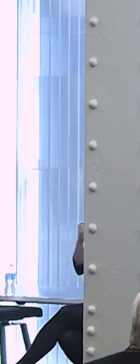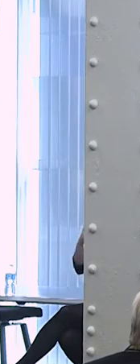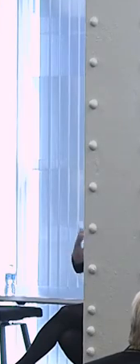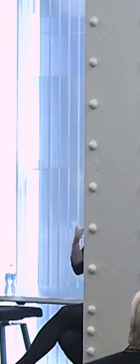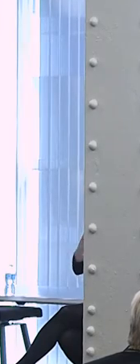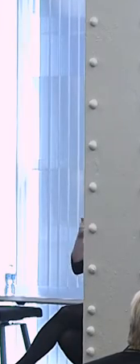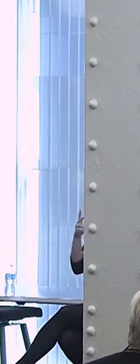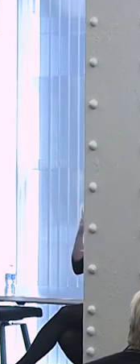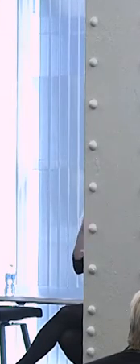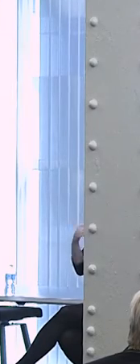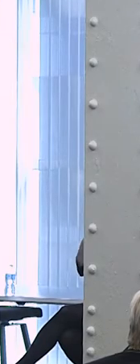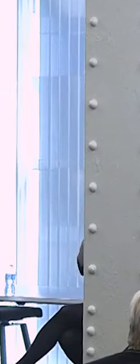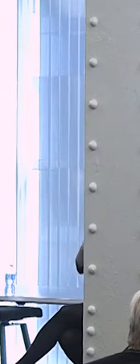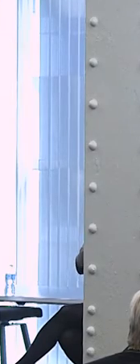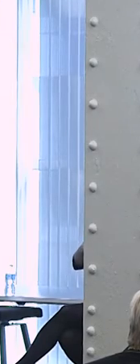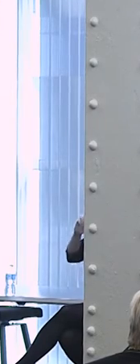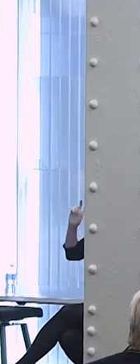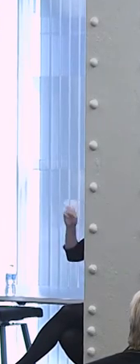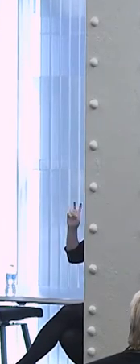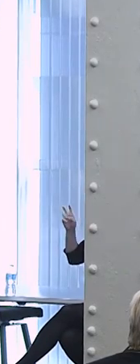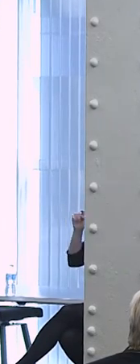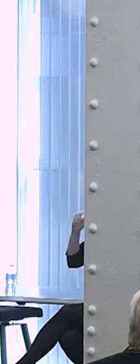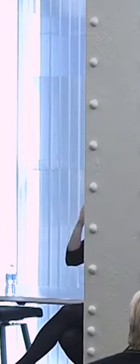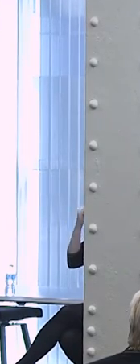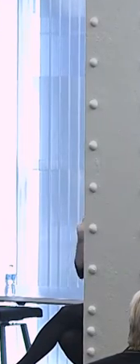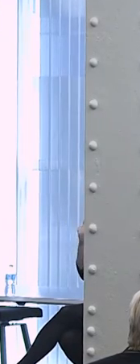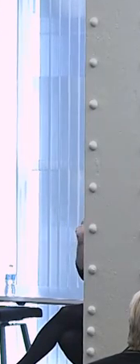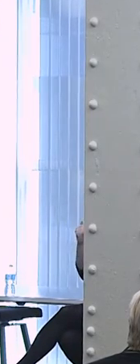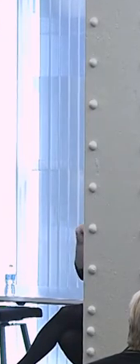These are kind of the full end of horrible